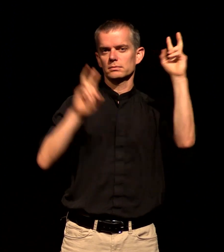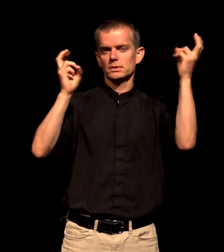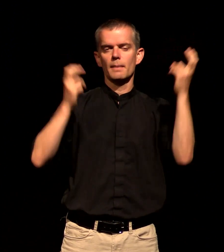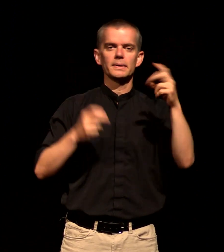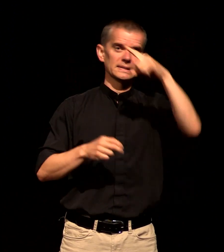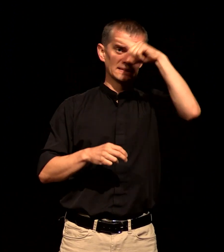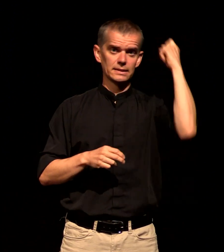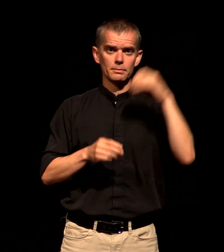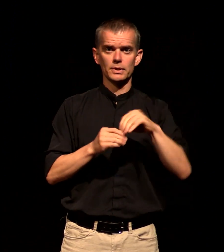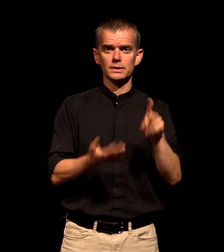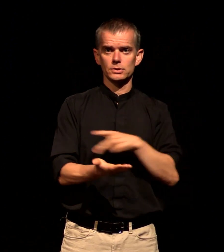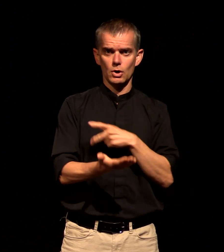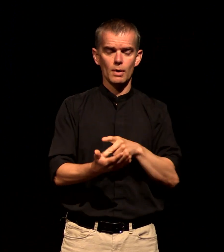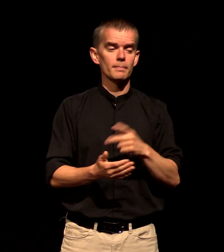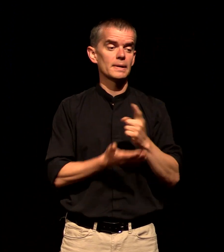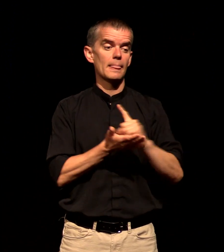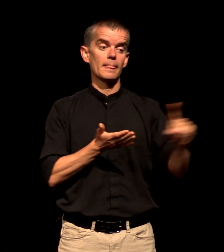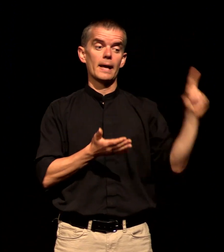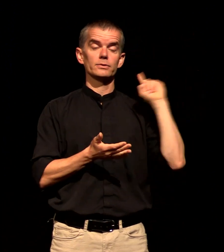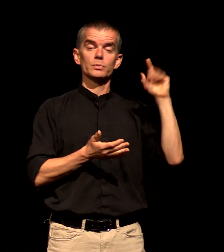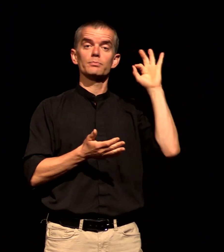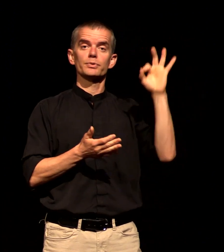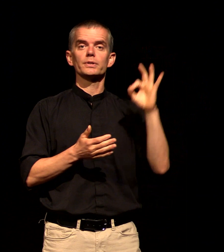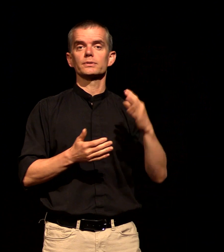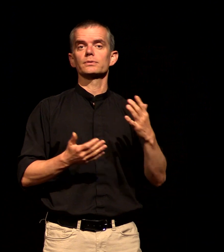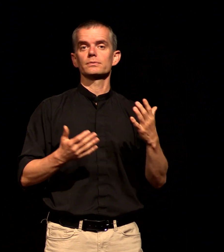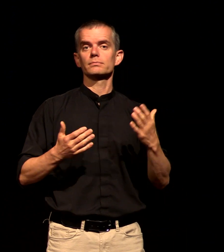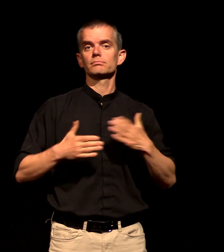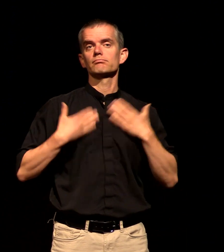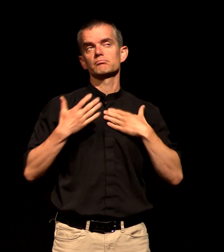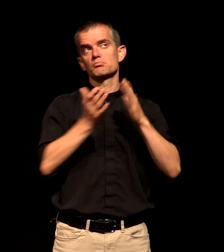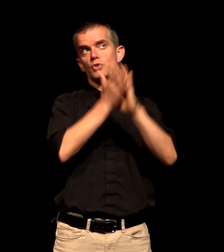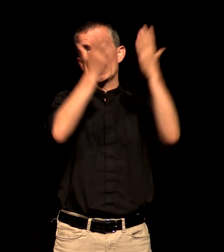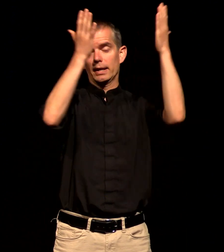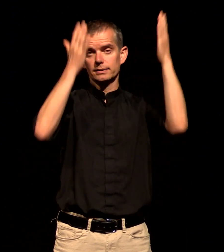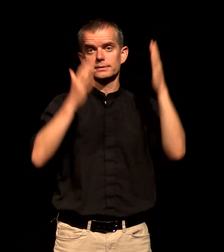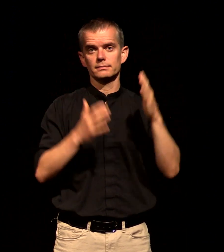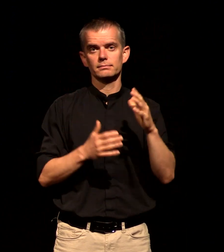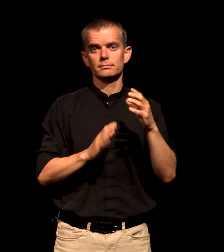Psalm eight. You can guess what my topic is today. It's psalms